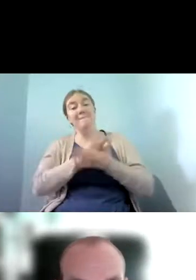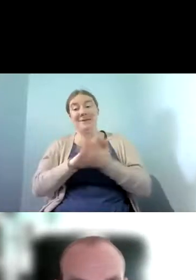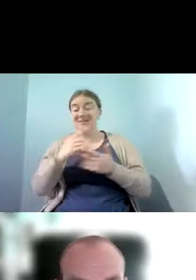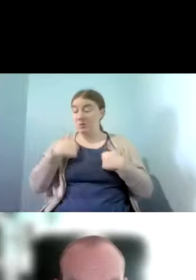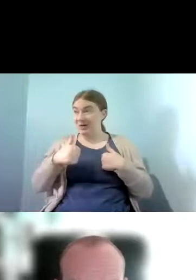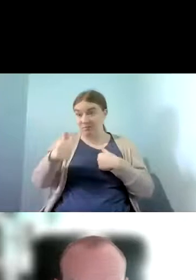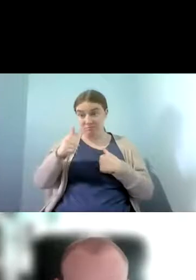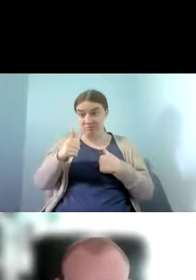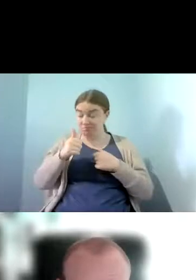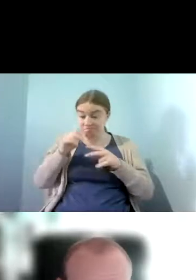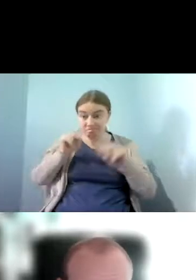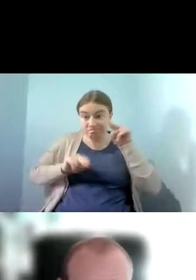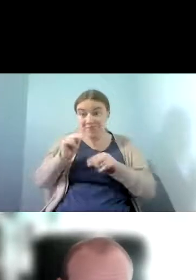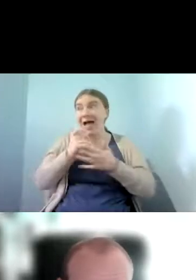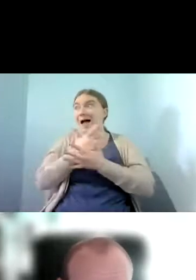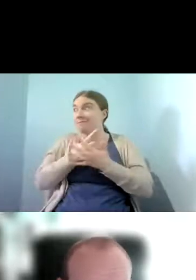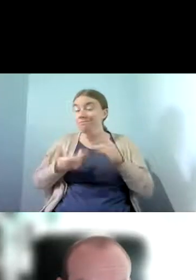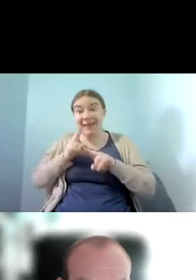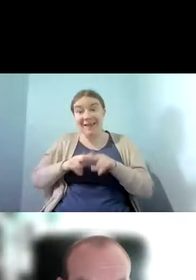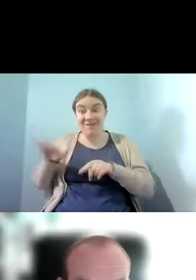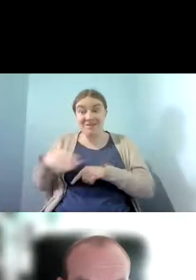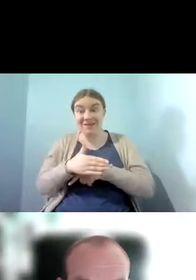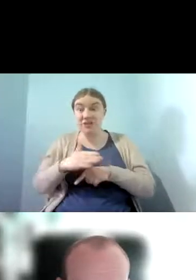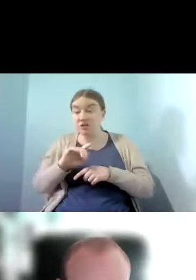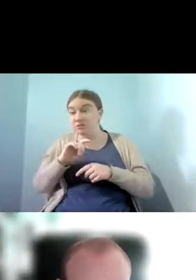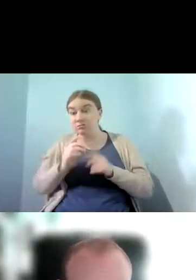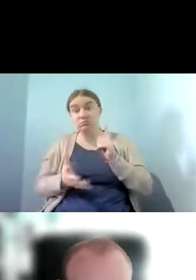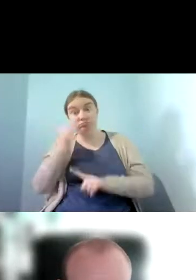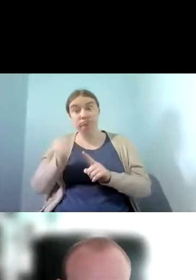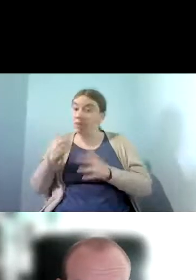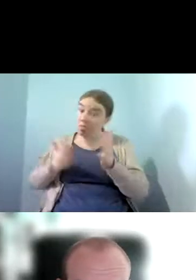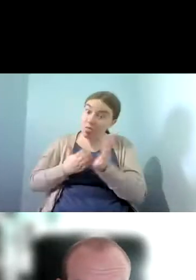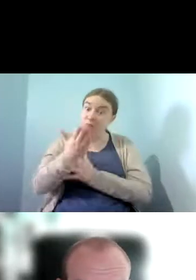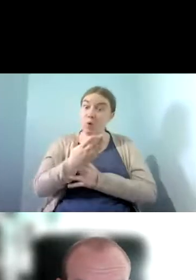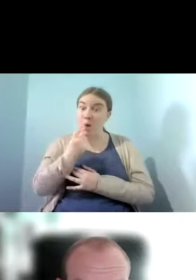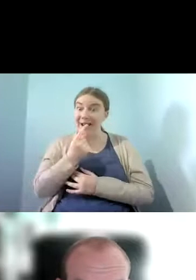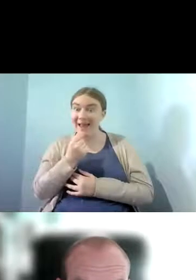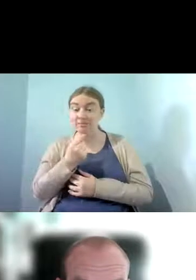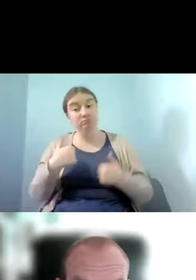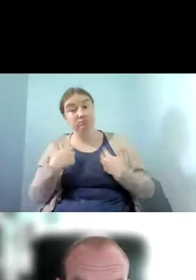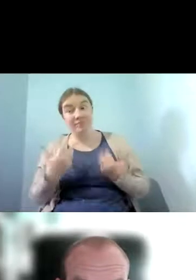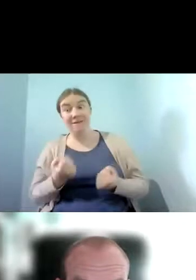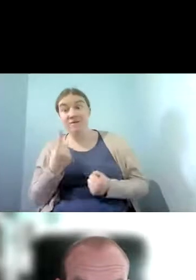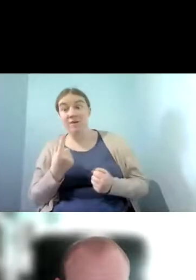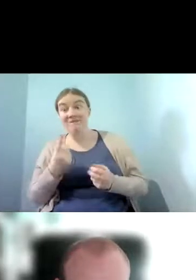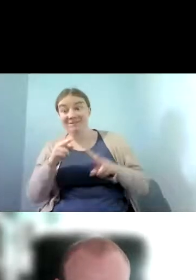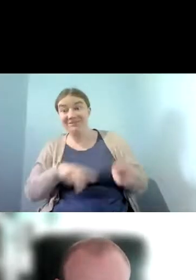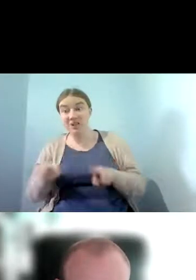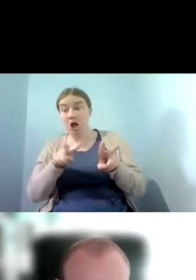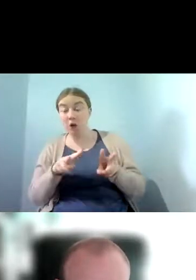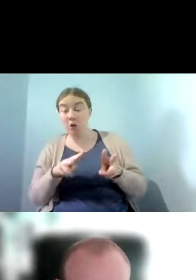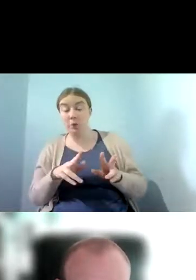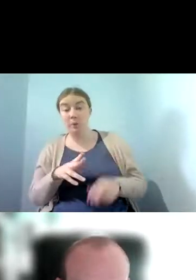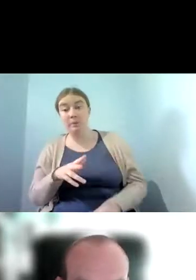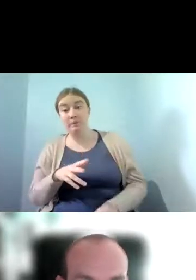the fish pass performs um over the coming months so we've got a video um of um the completed works